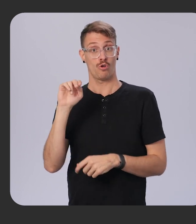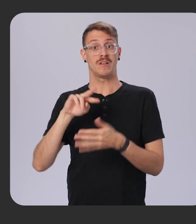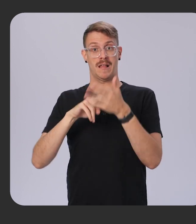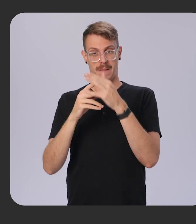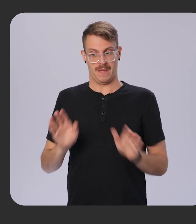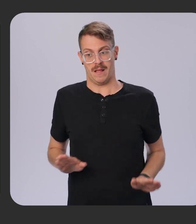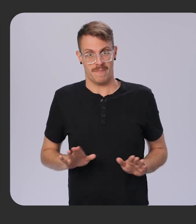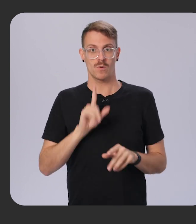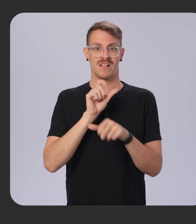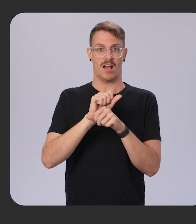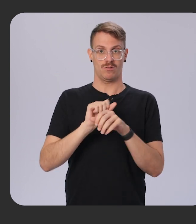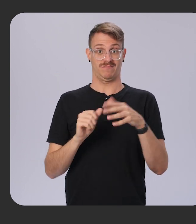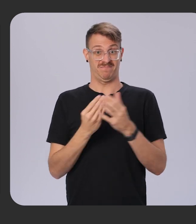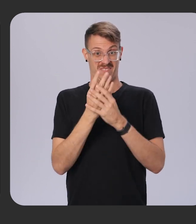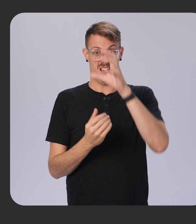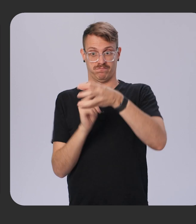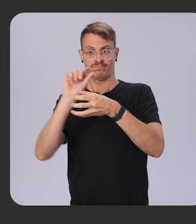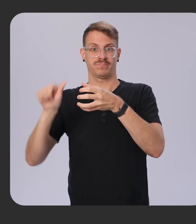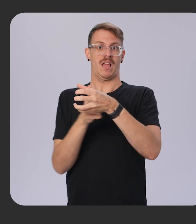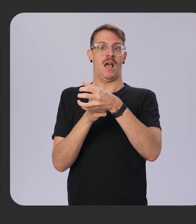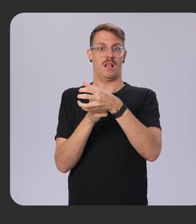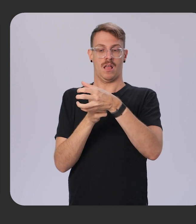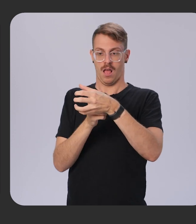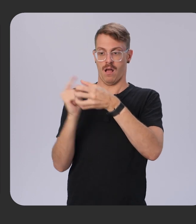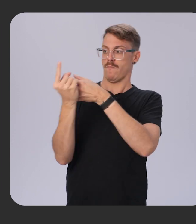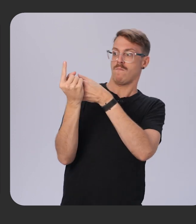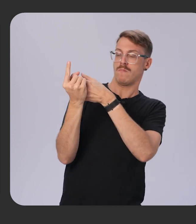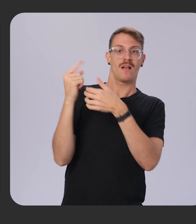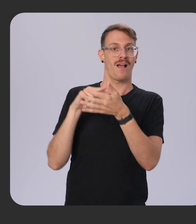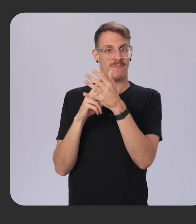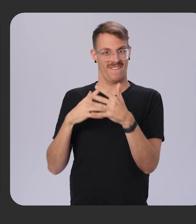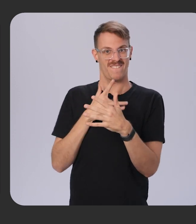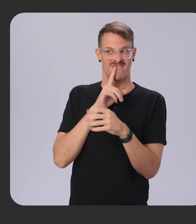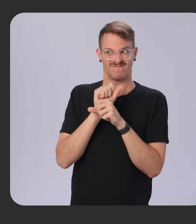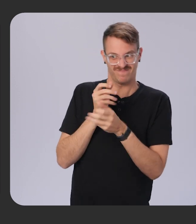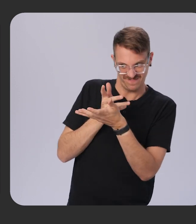drawn behind the potted plant and immersion is maintained.